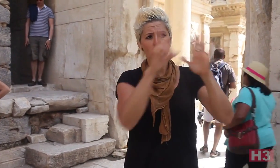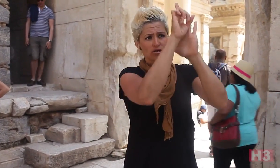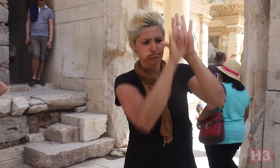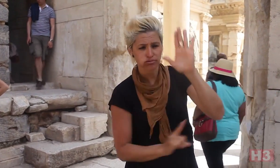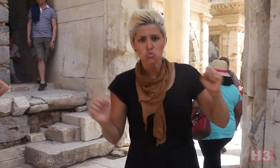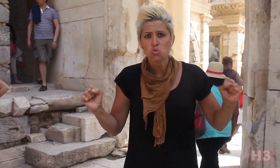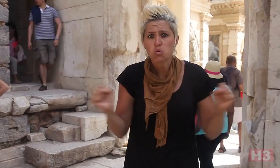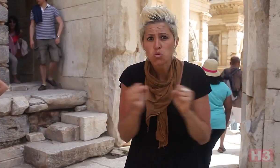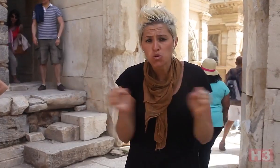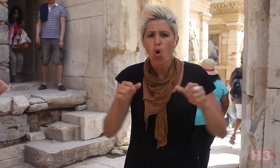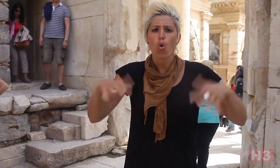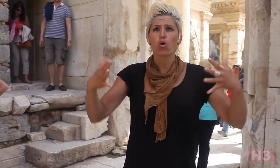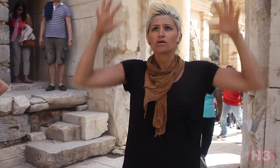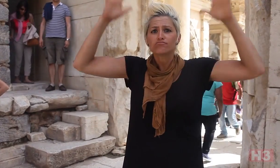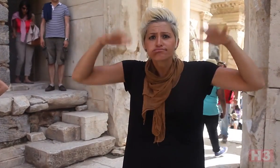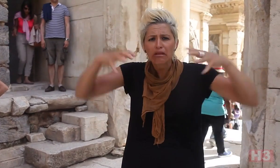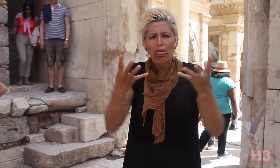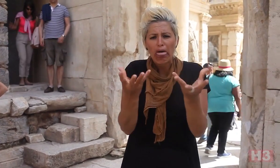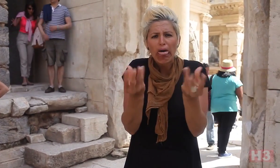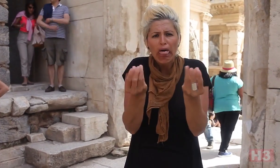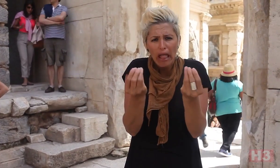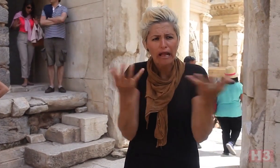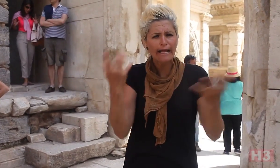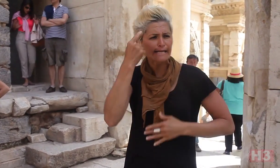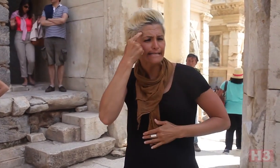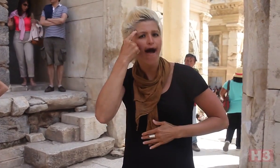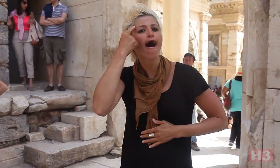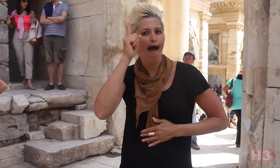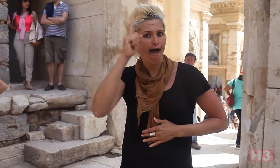The extreme heat, cold and also rain cause damp.